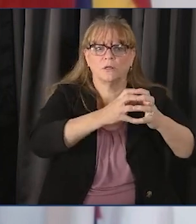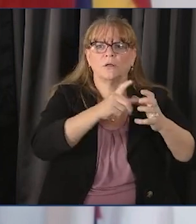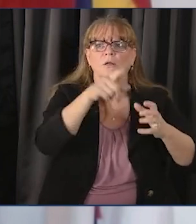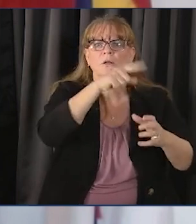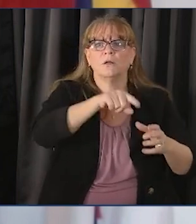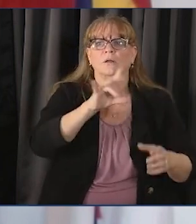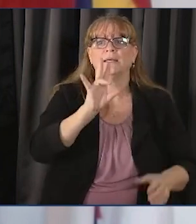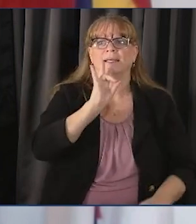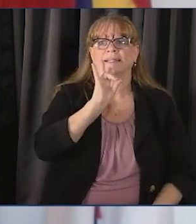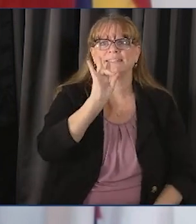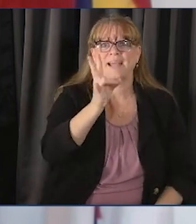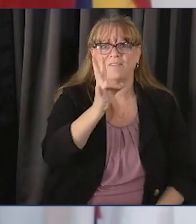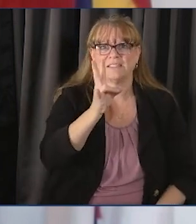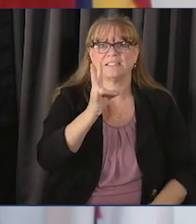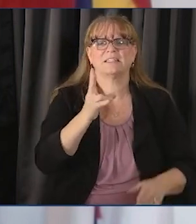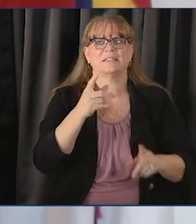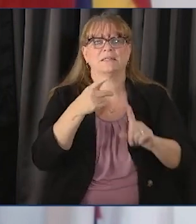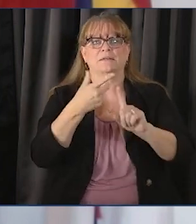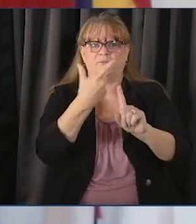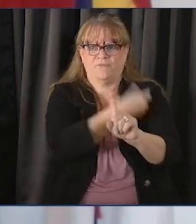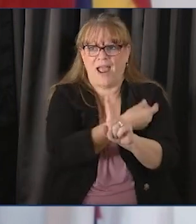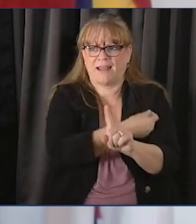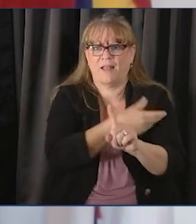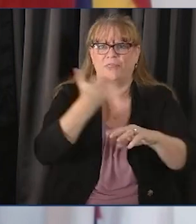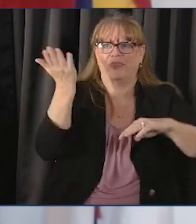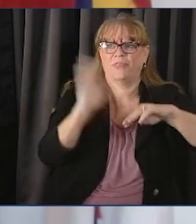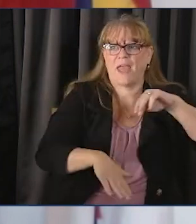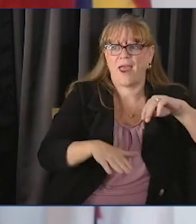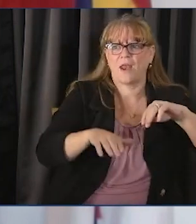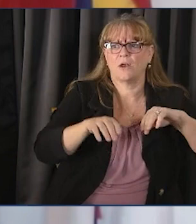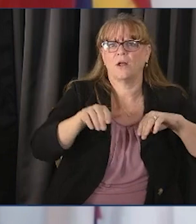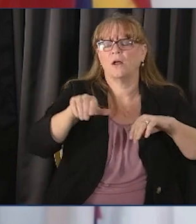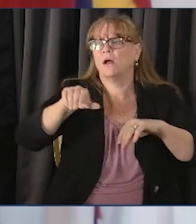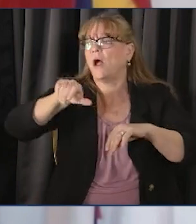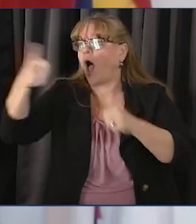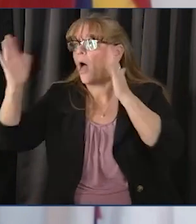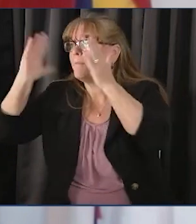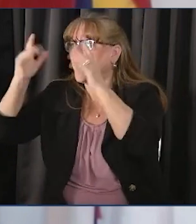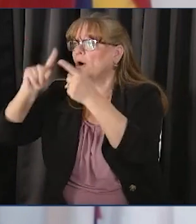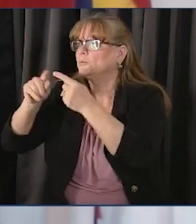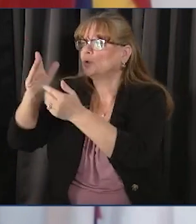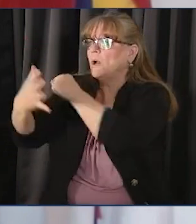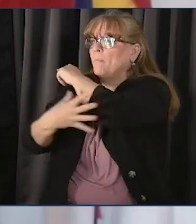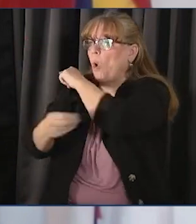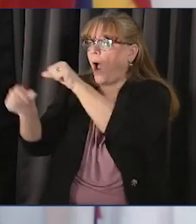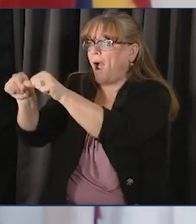working class neighborhoods include places with large populations of people of color have used to be spoke about this a little bit earlier.